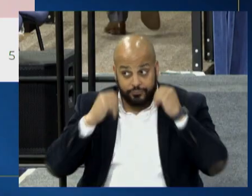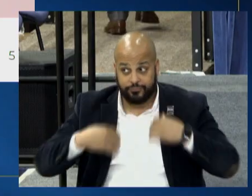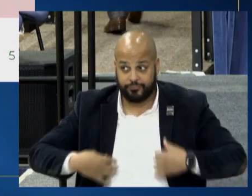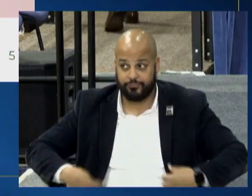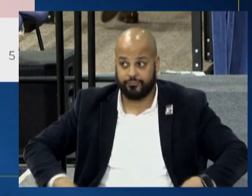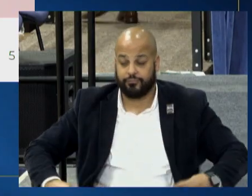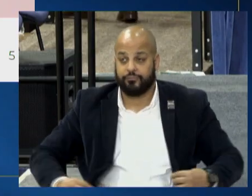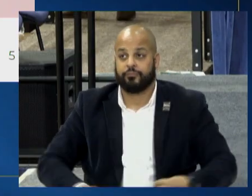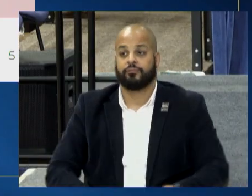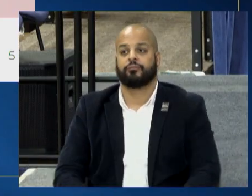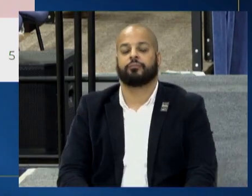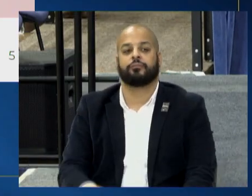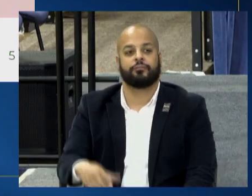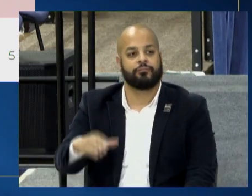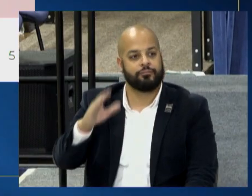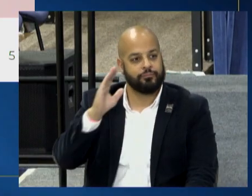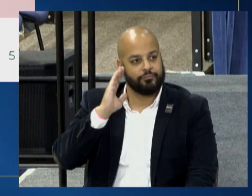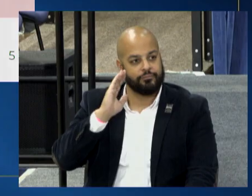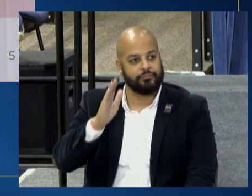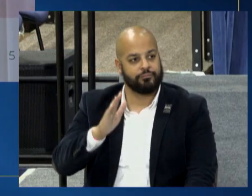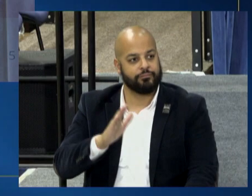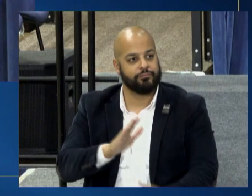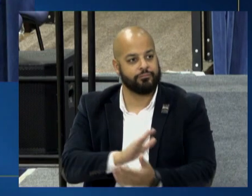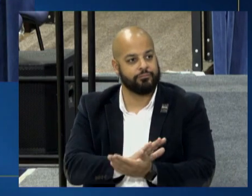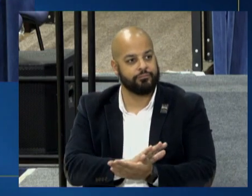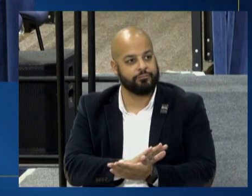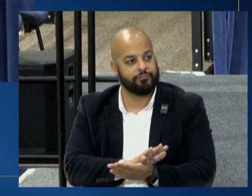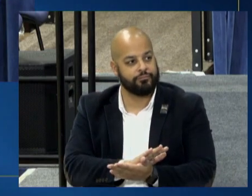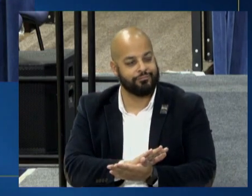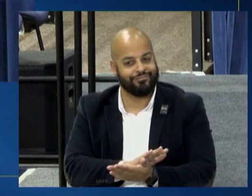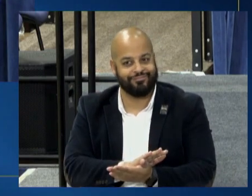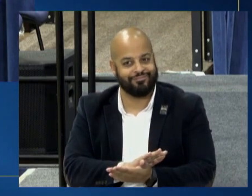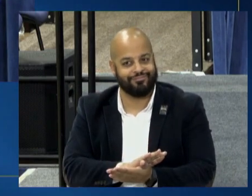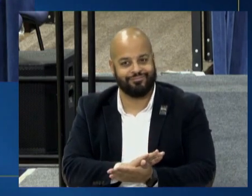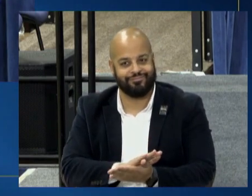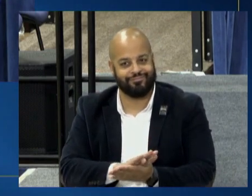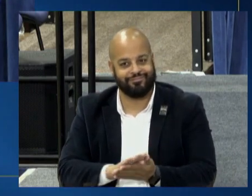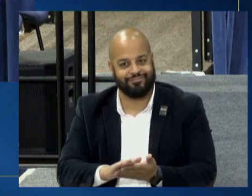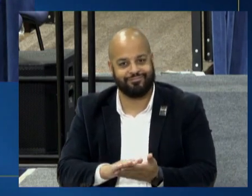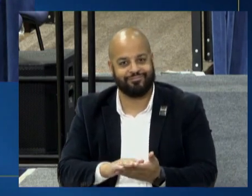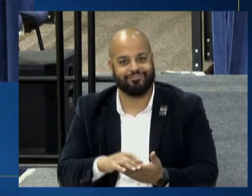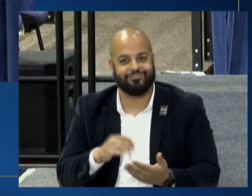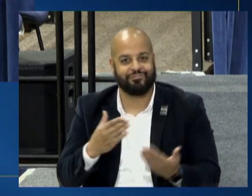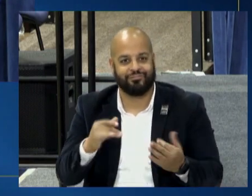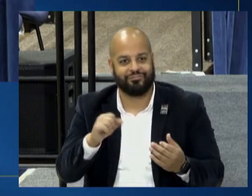All right. Thanks. One of our interoperability jokes is whether I can read my own handwriting.